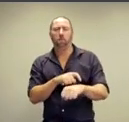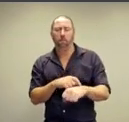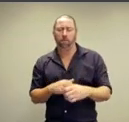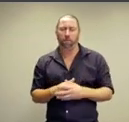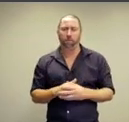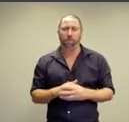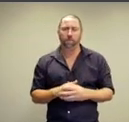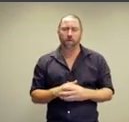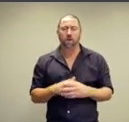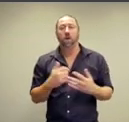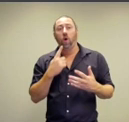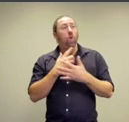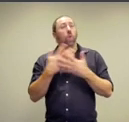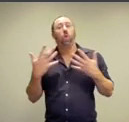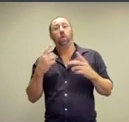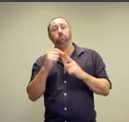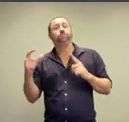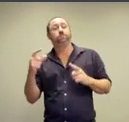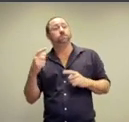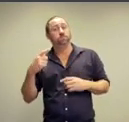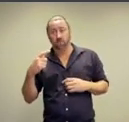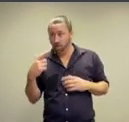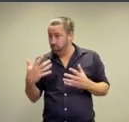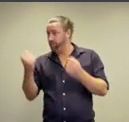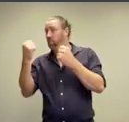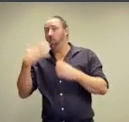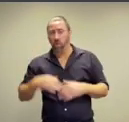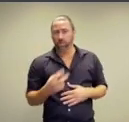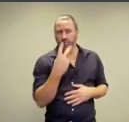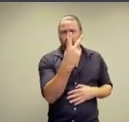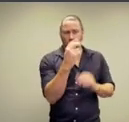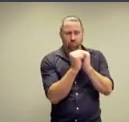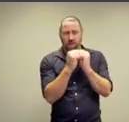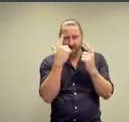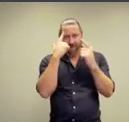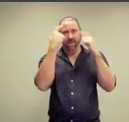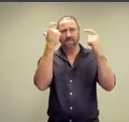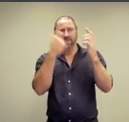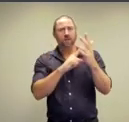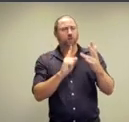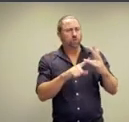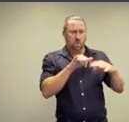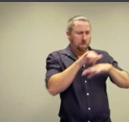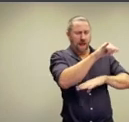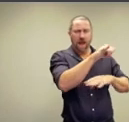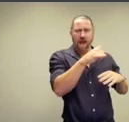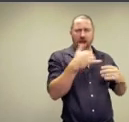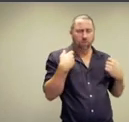This was partly due or we might say, mostly due to two brothers who helped transform the leather jacket